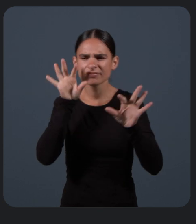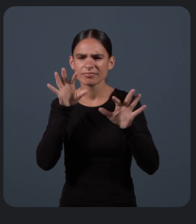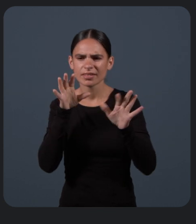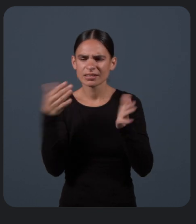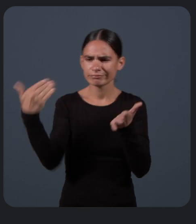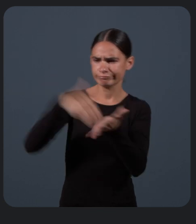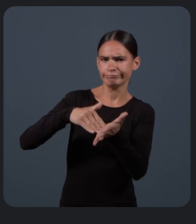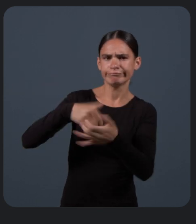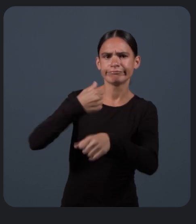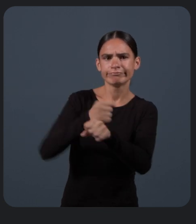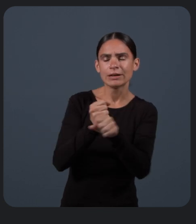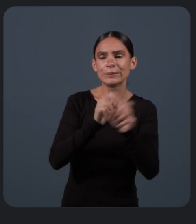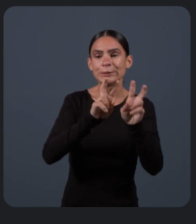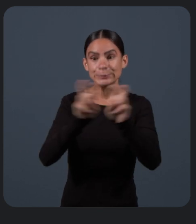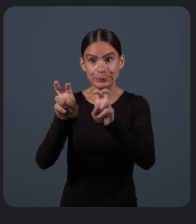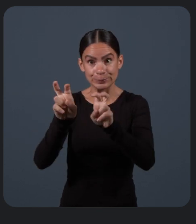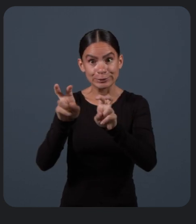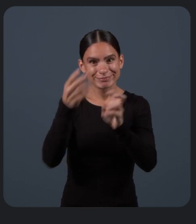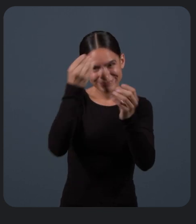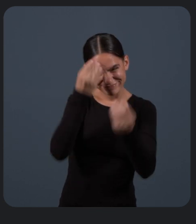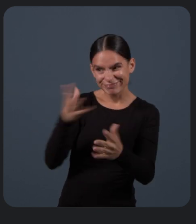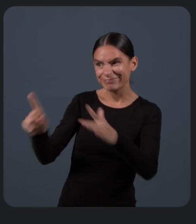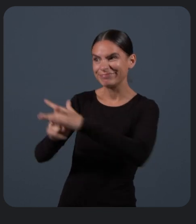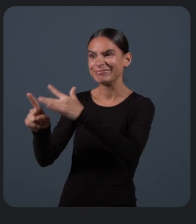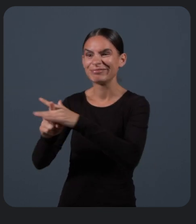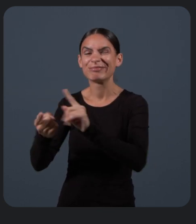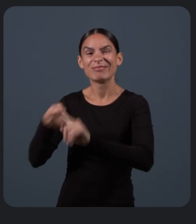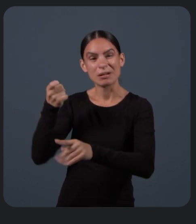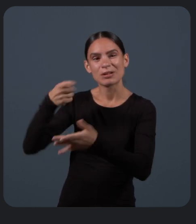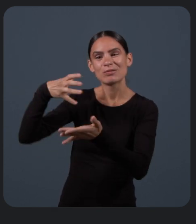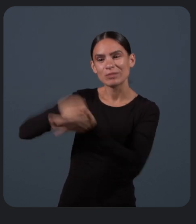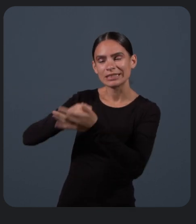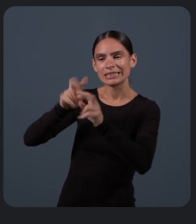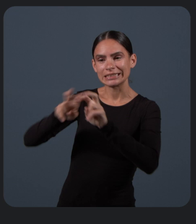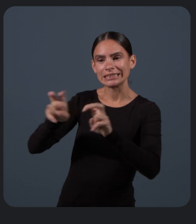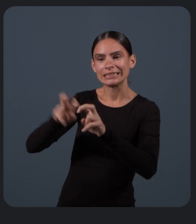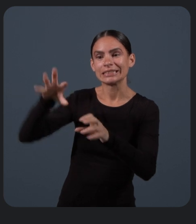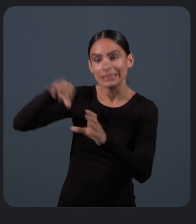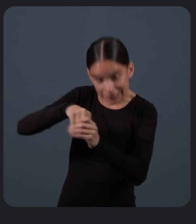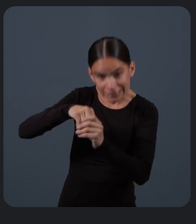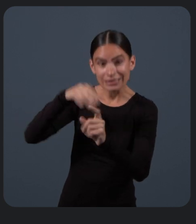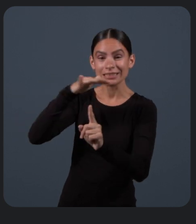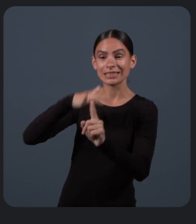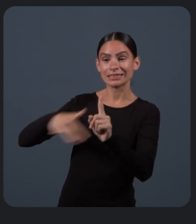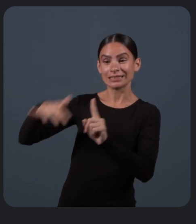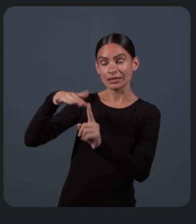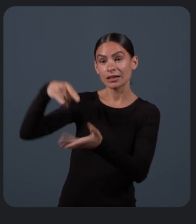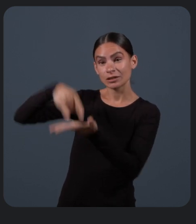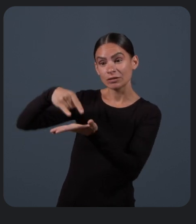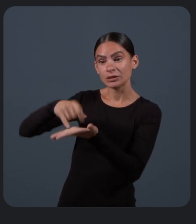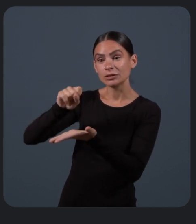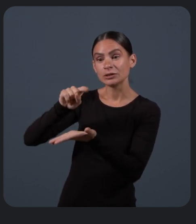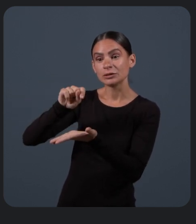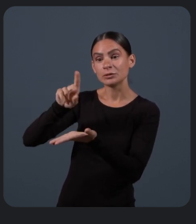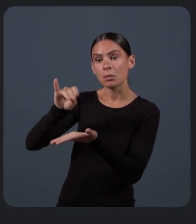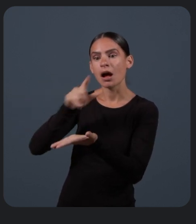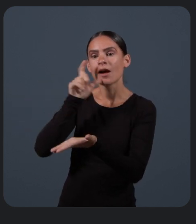by Crashlytics within the context of your Android Studio project so you no longer have to switch between tools.